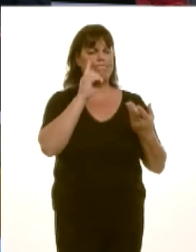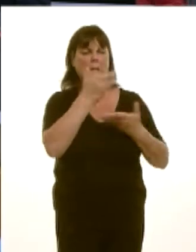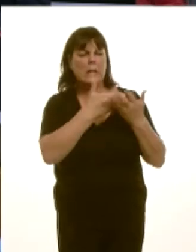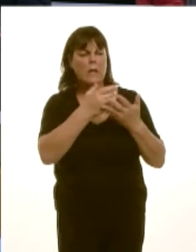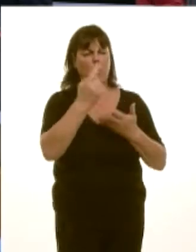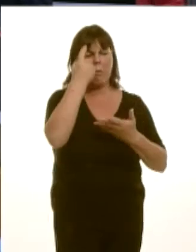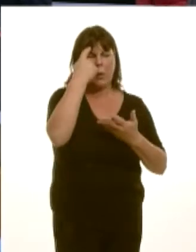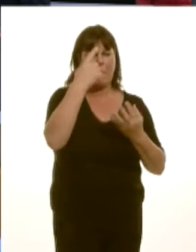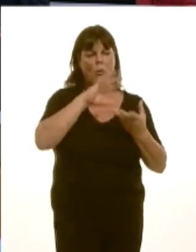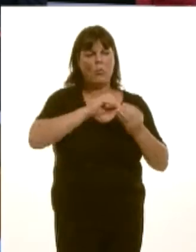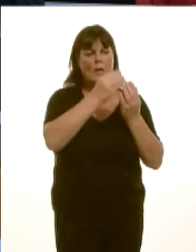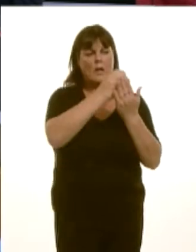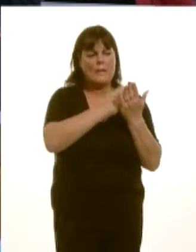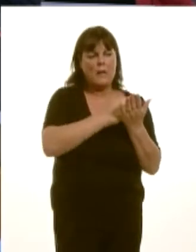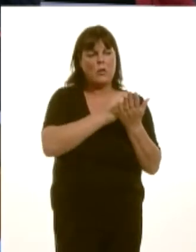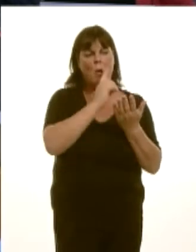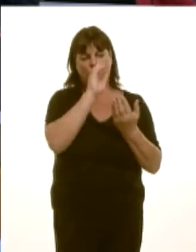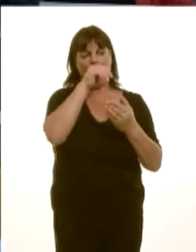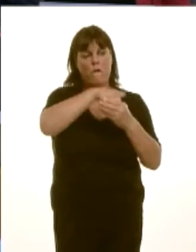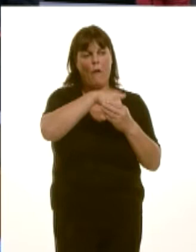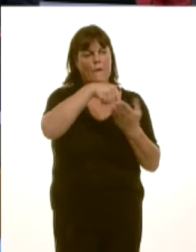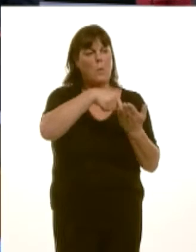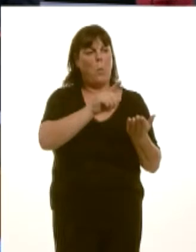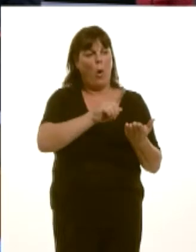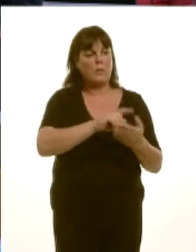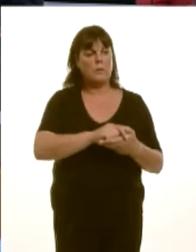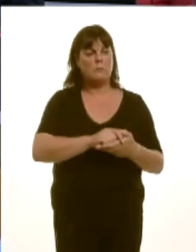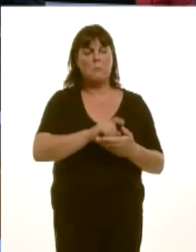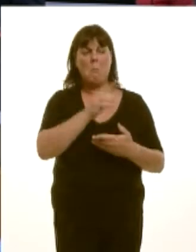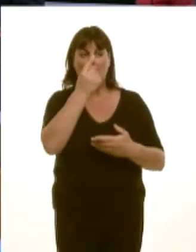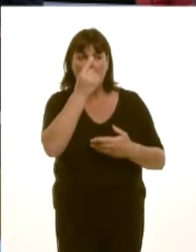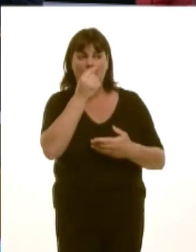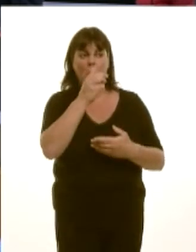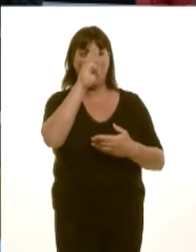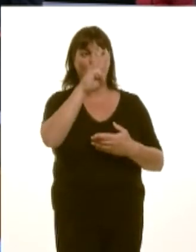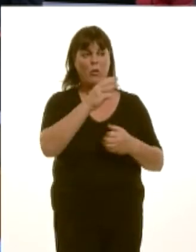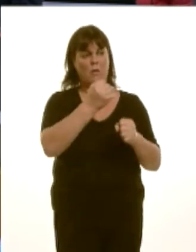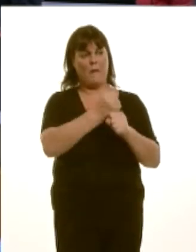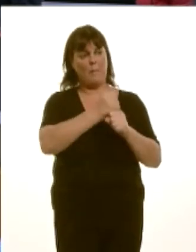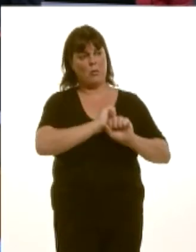Possibly, it could be a paper on the Welsh Government’s view on what the nature of